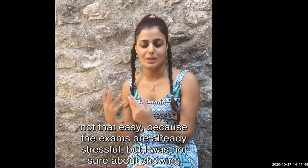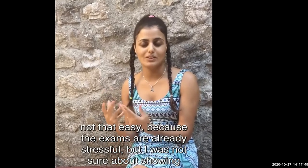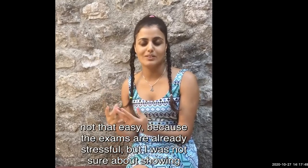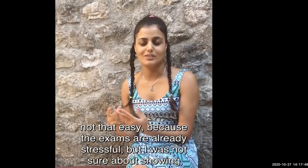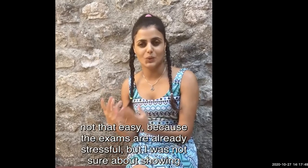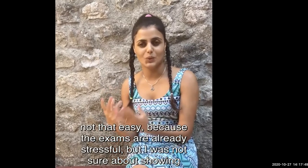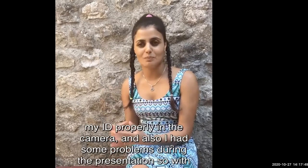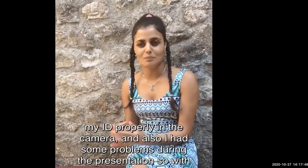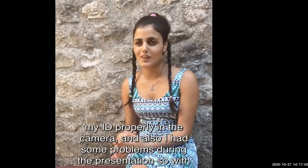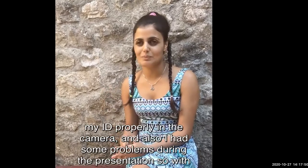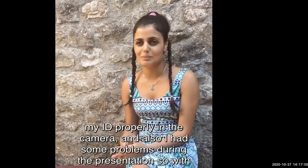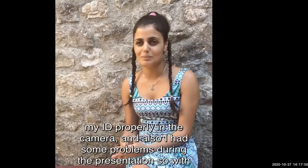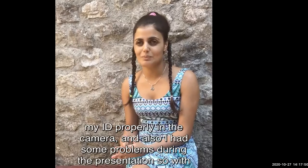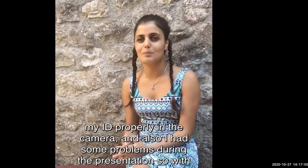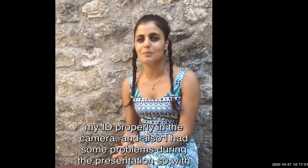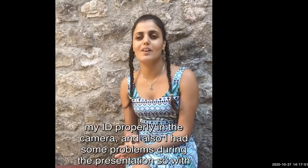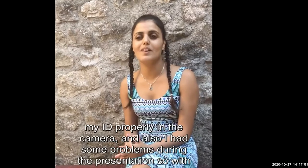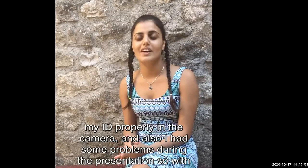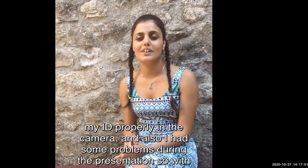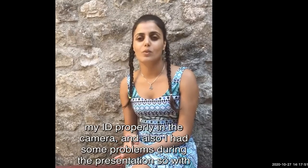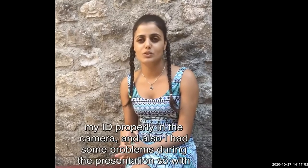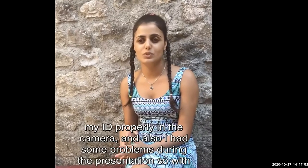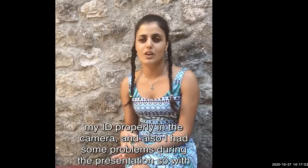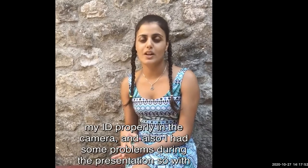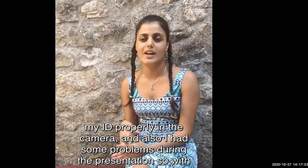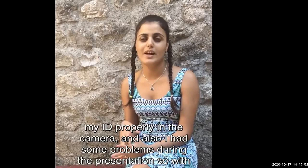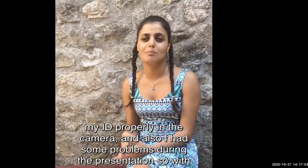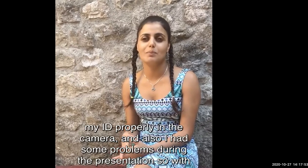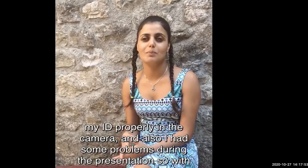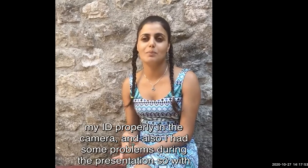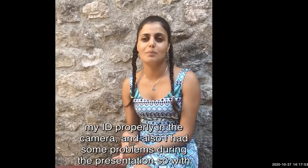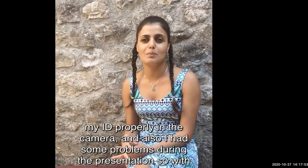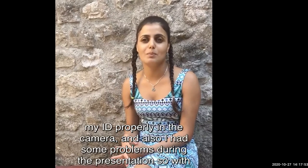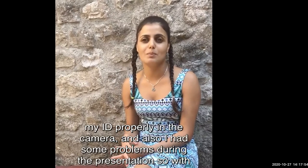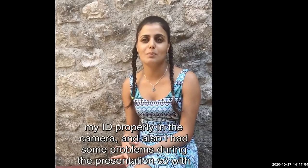showing my ID properly in the camera and also I had some problems during the presentations